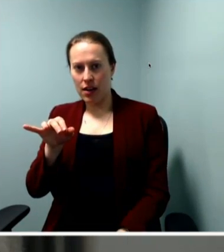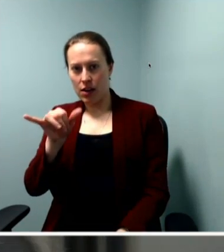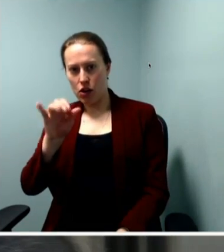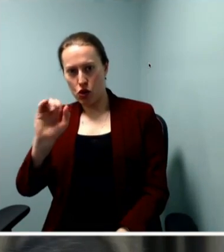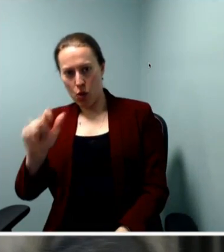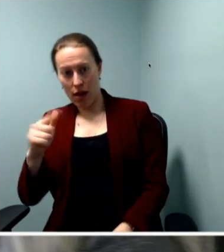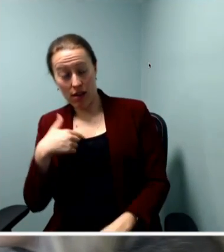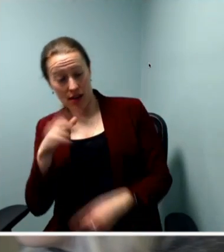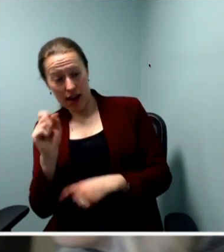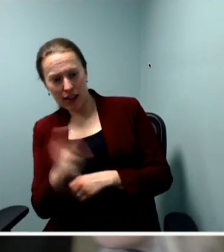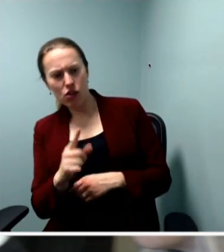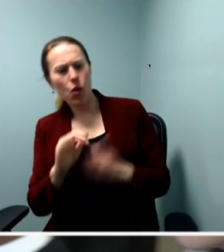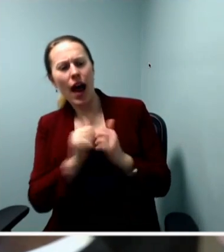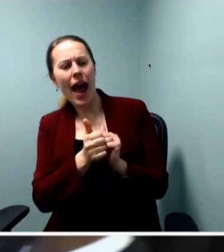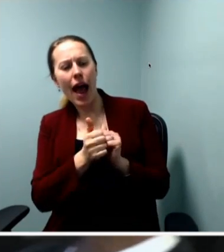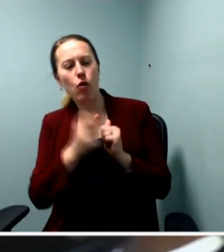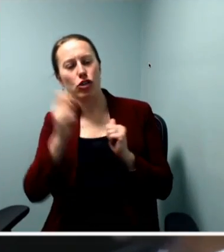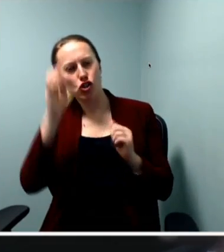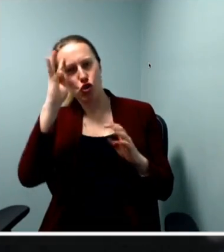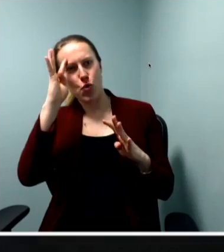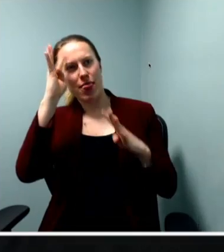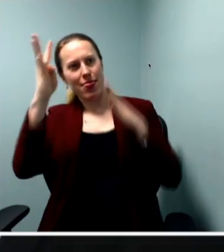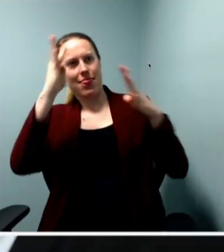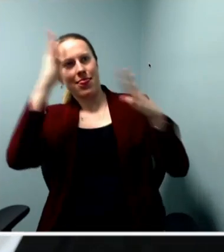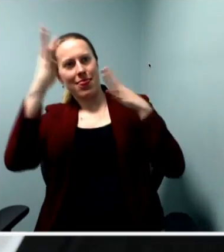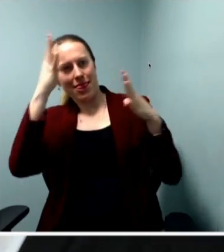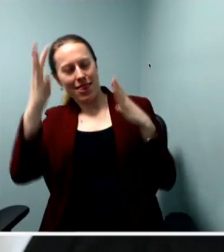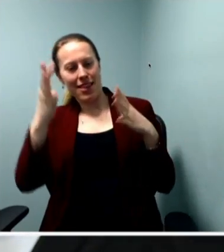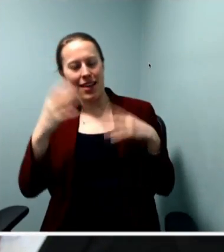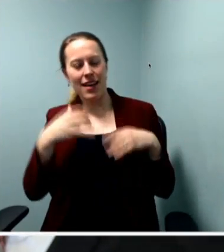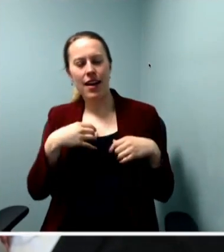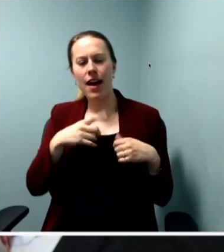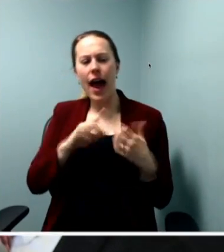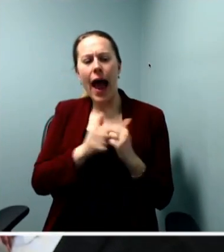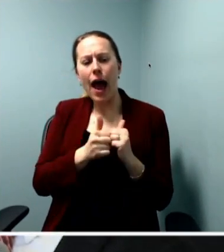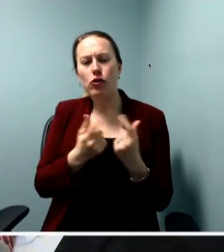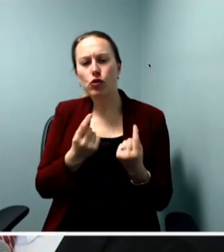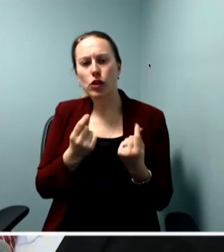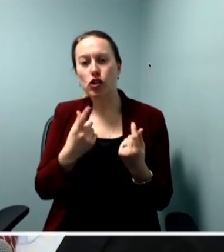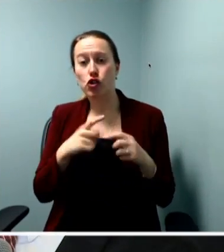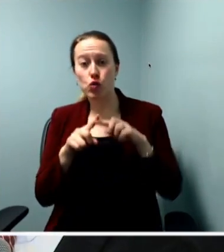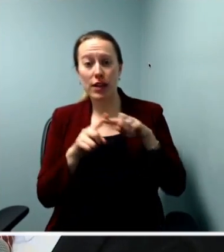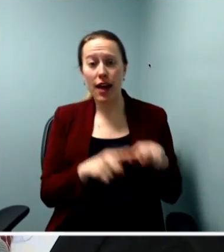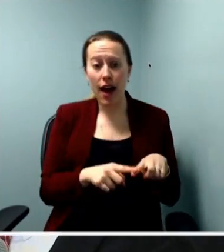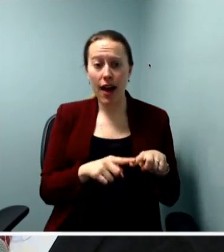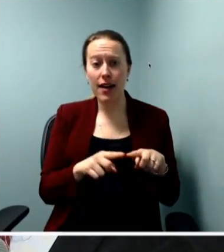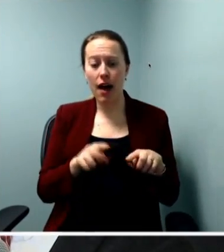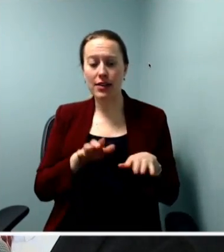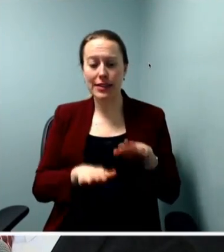If you're teaching dance, do you necessarily teach steps, or do you rely on other senses? Do you rely on visual arts?